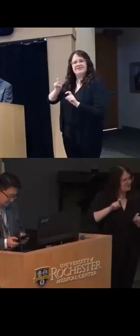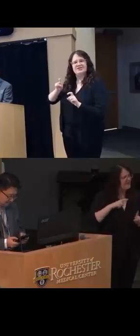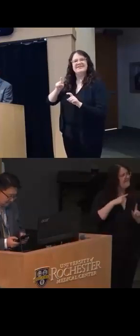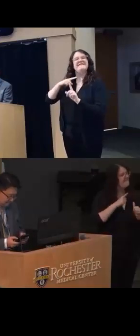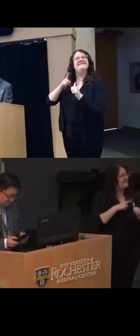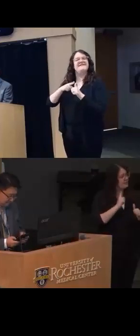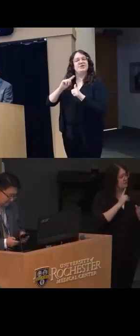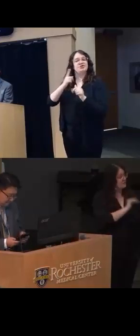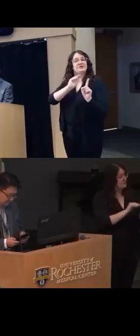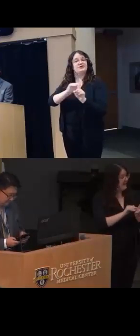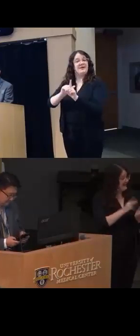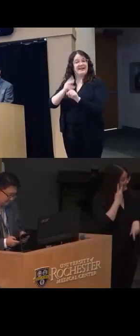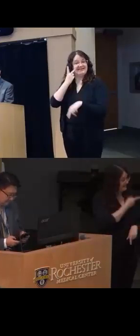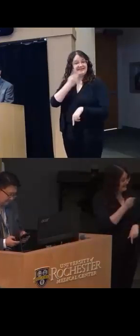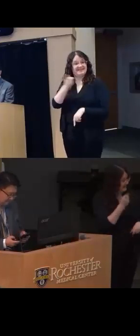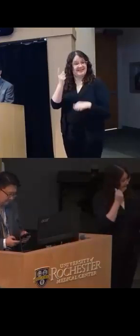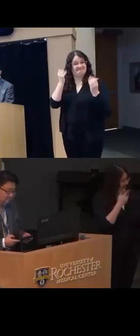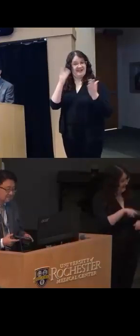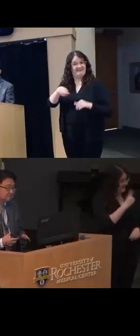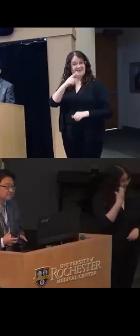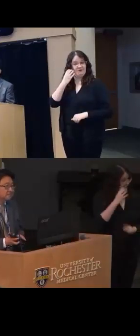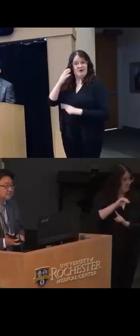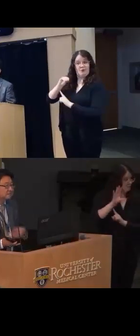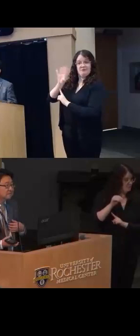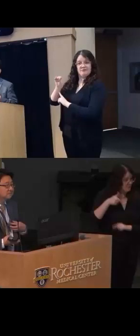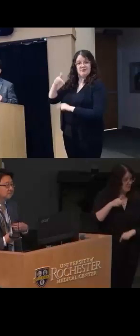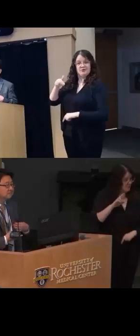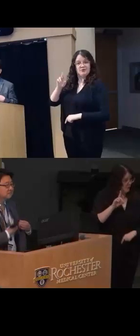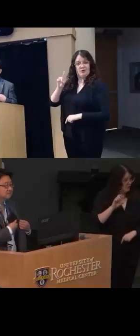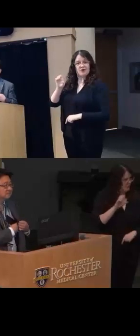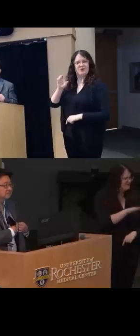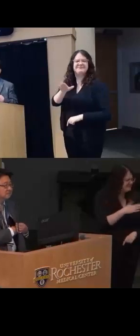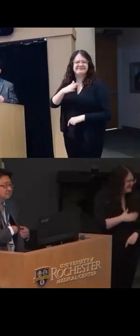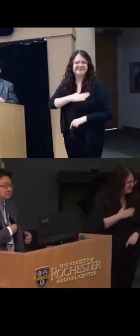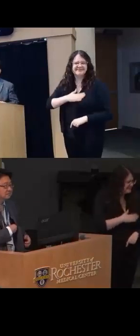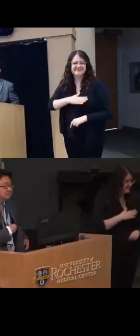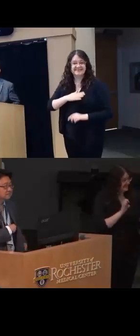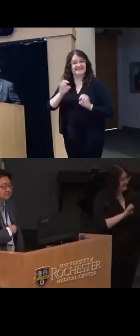you with your phones out capturing the QR code please do complete the evaluation for today's